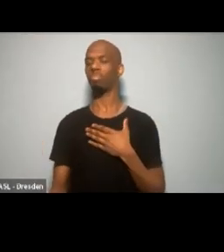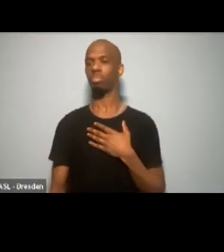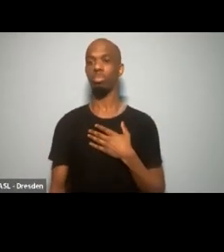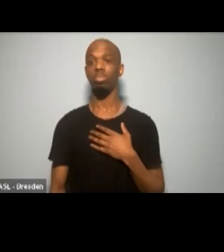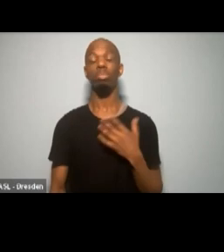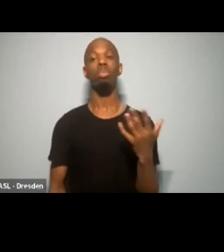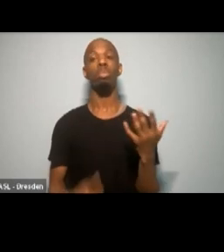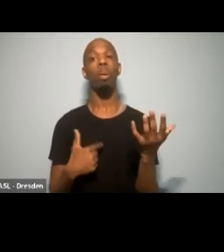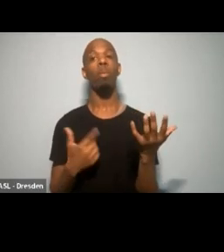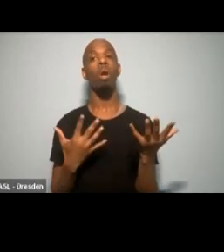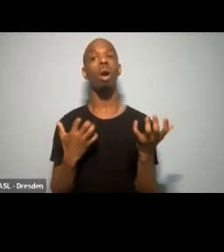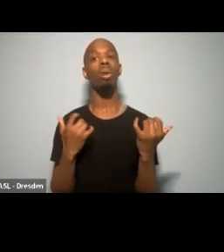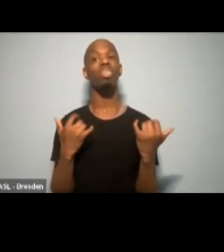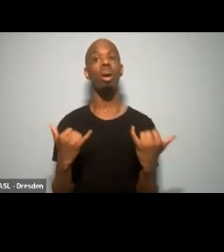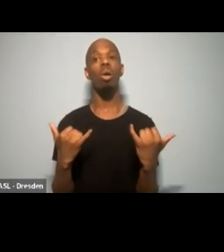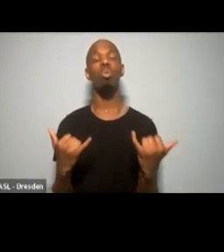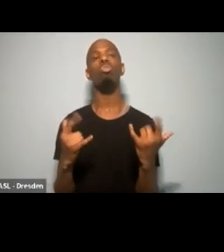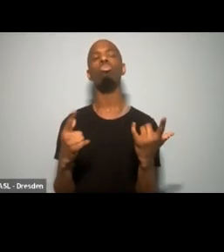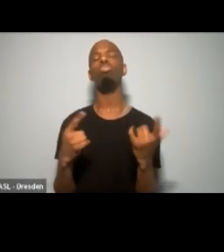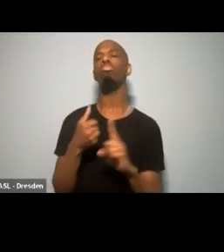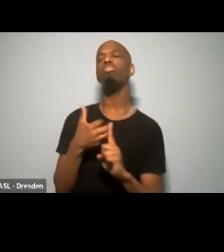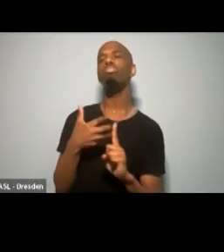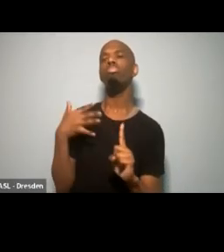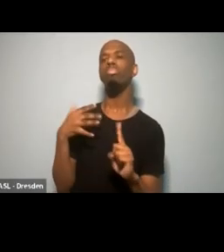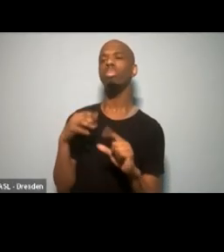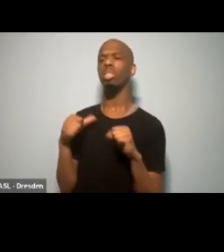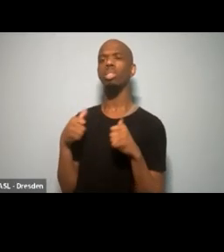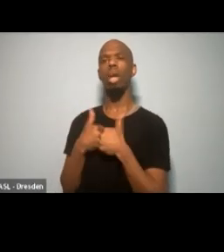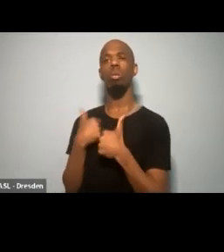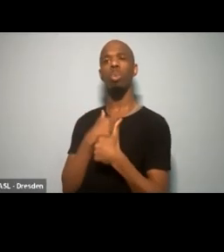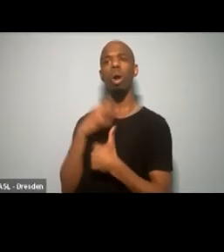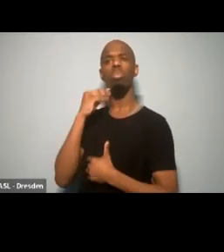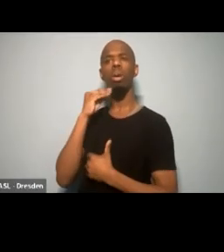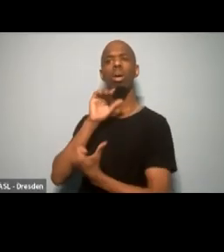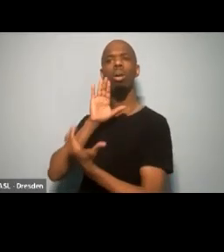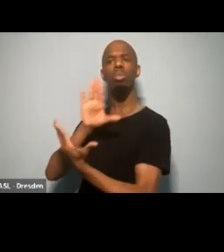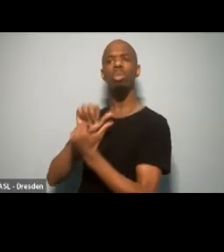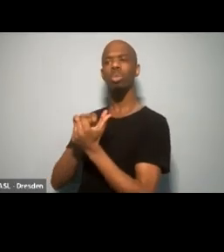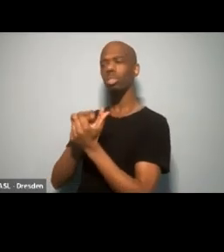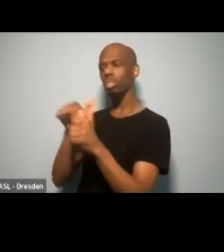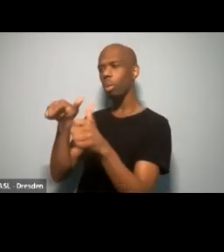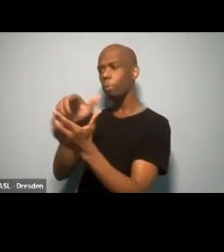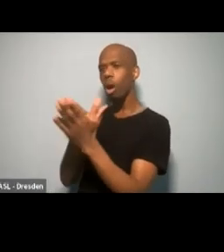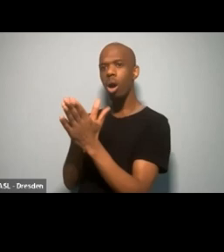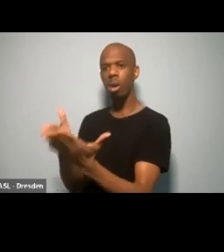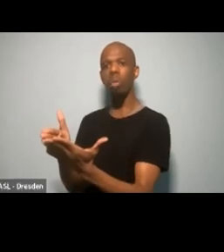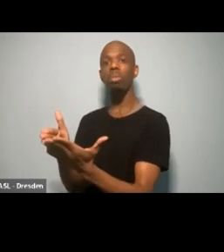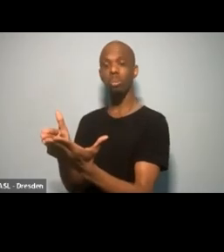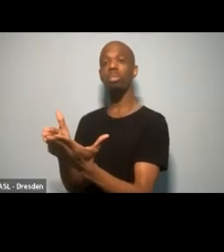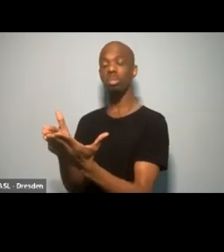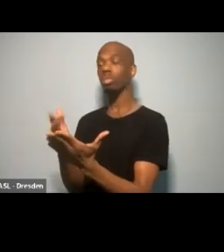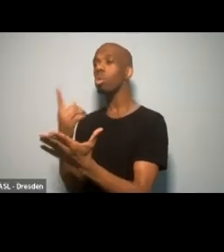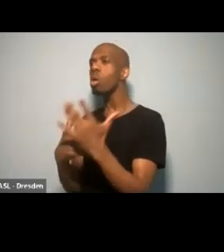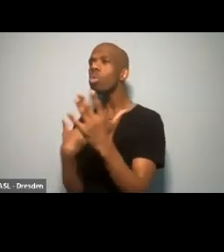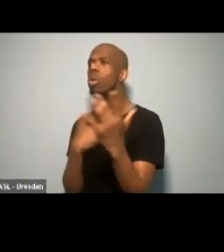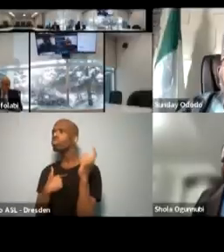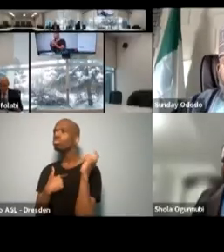on the challenges of editing this book and the contribution that this volume is actually going to,